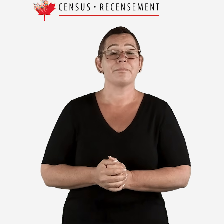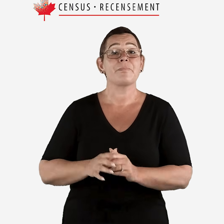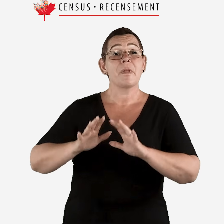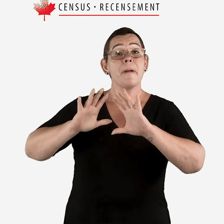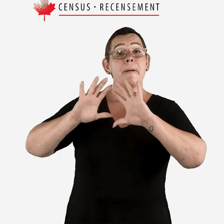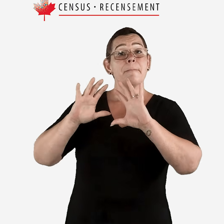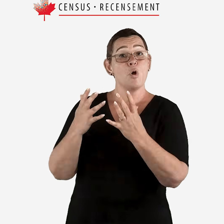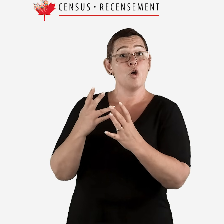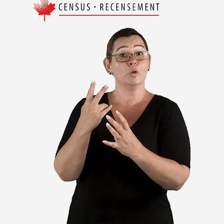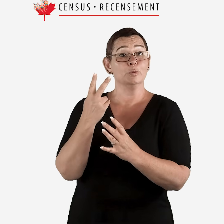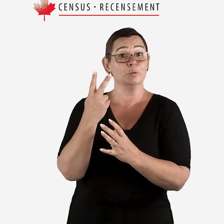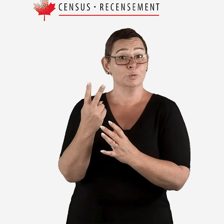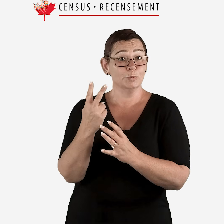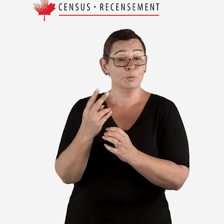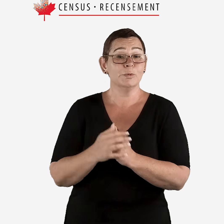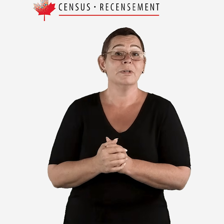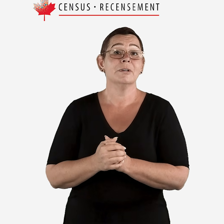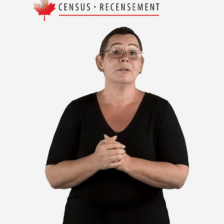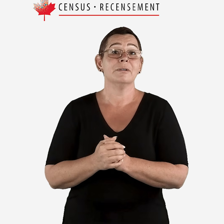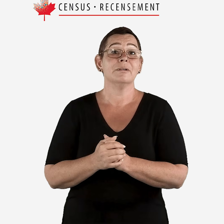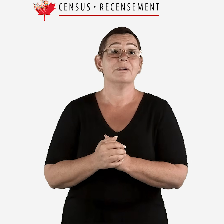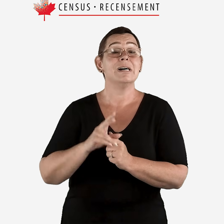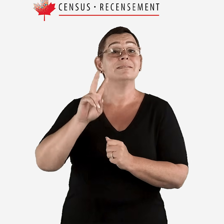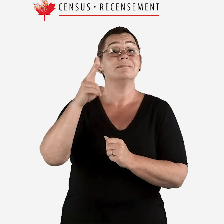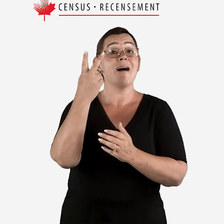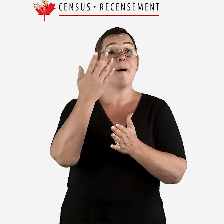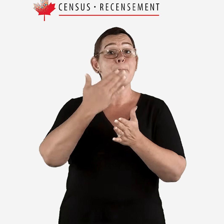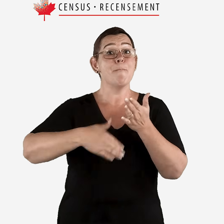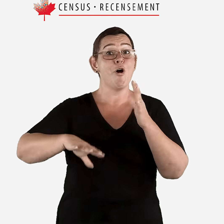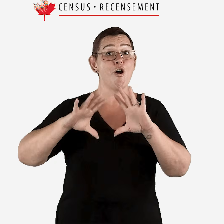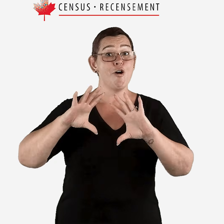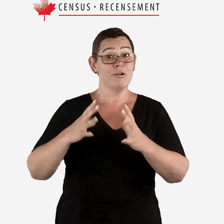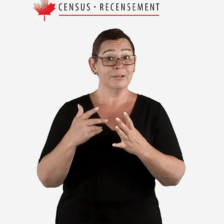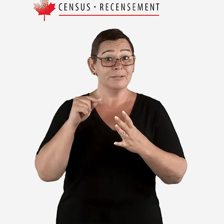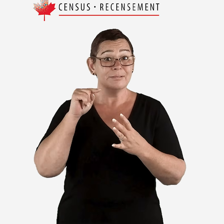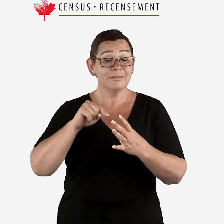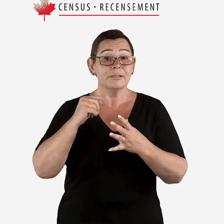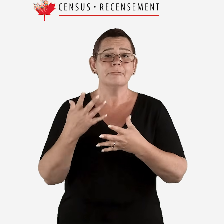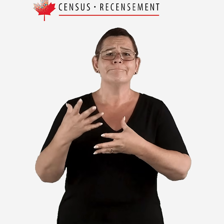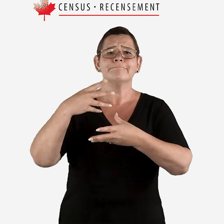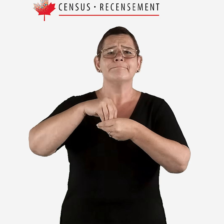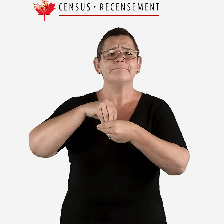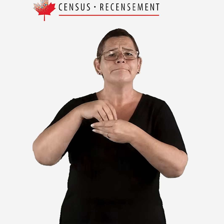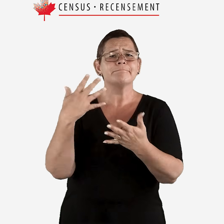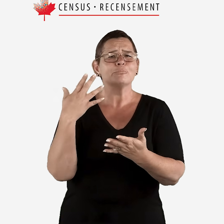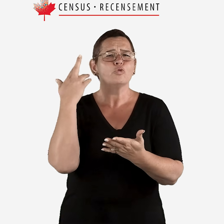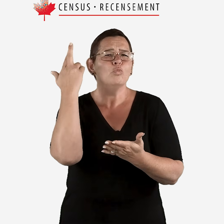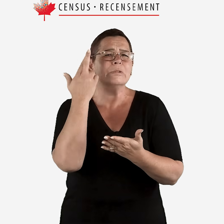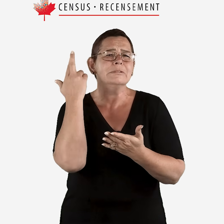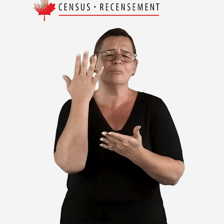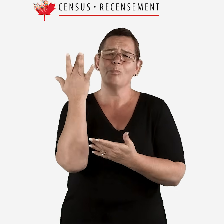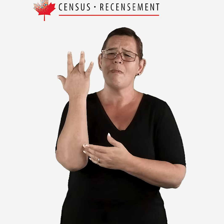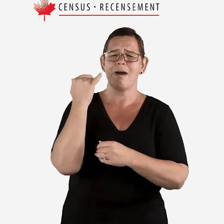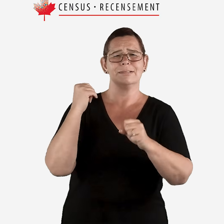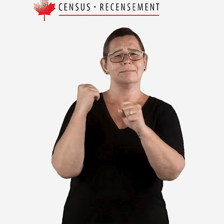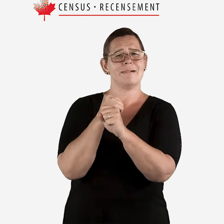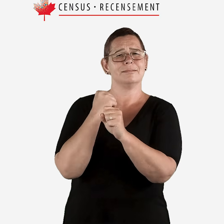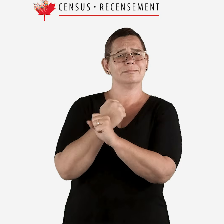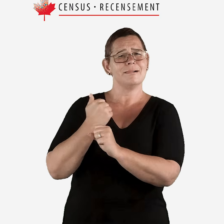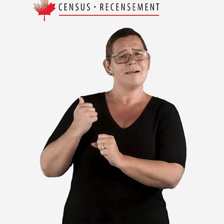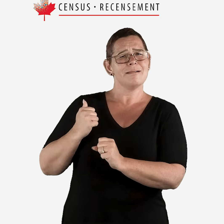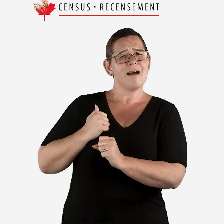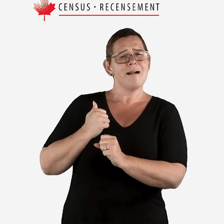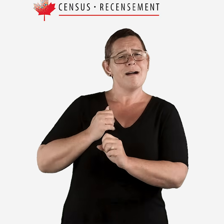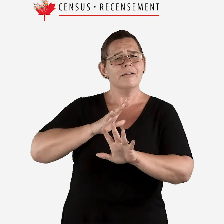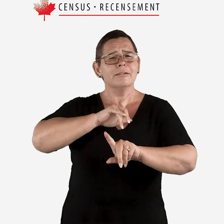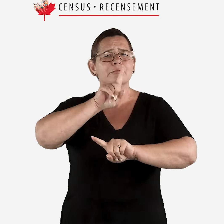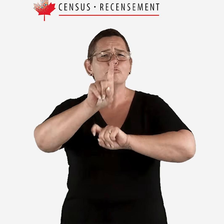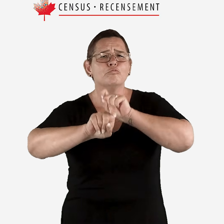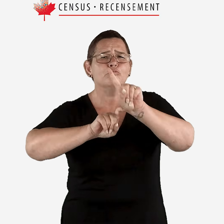Part 2: The second part contains the reasons why Statistics Canada asks the questions and